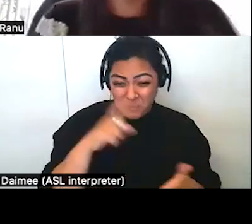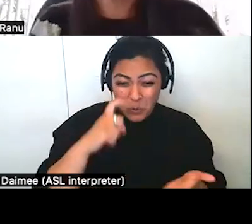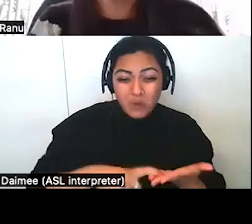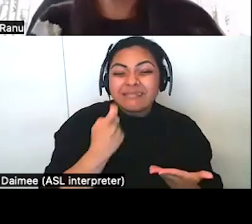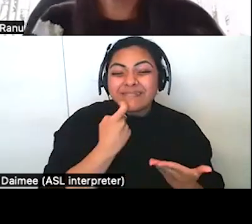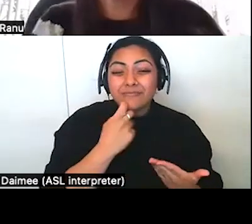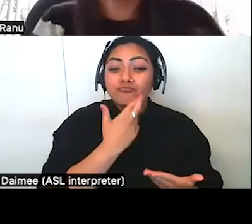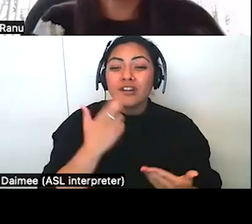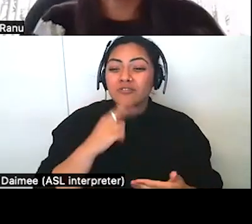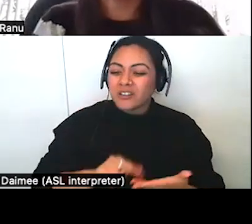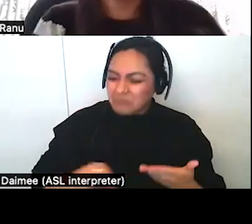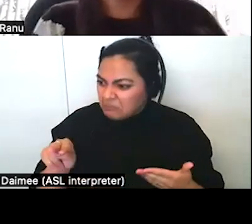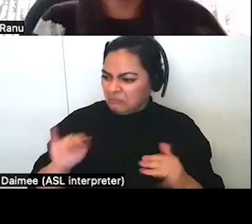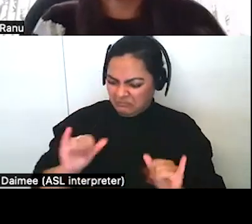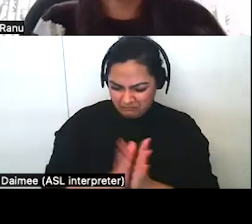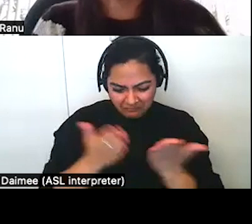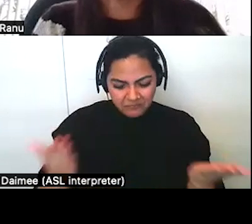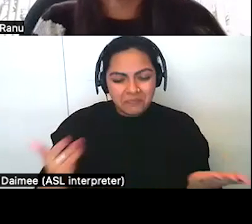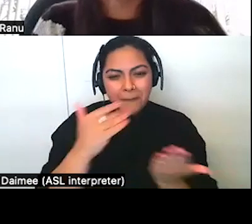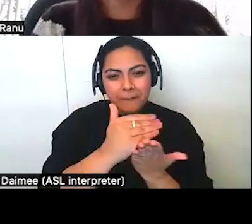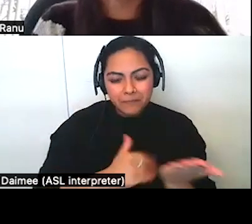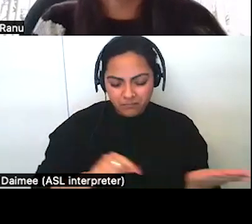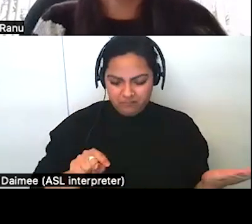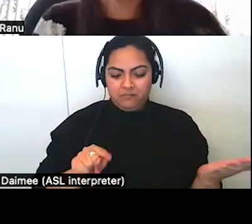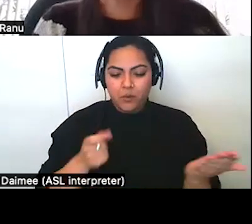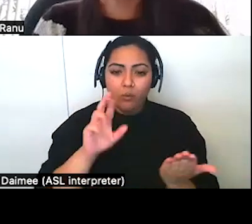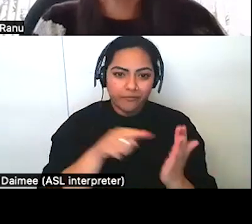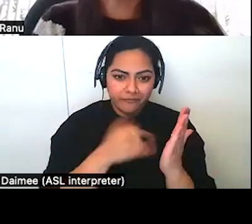you might have even noticed that they have a zero-proof addition to their menus.